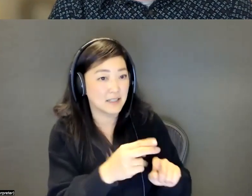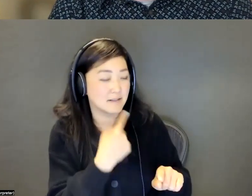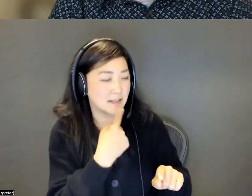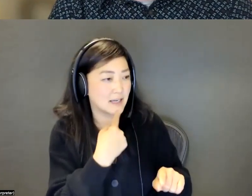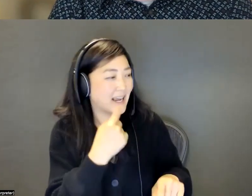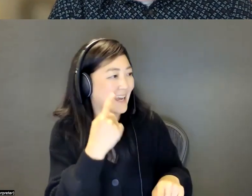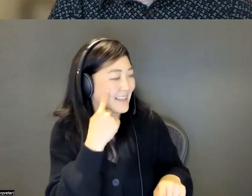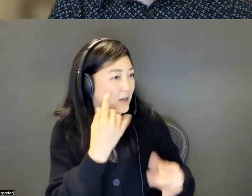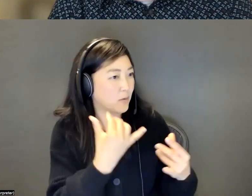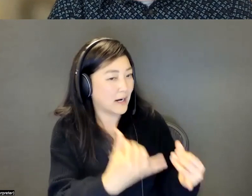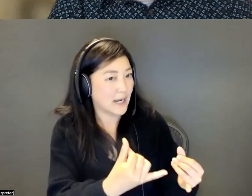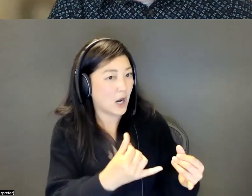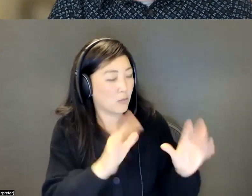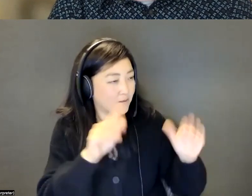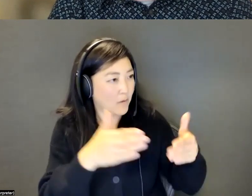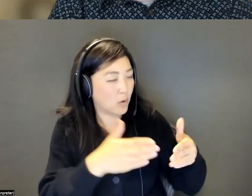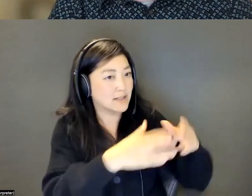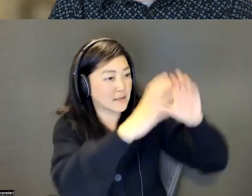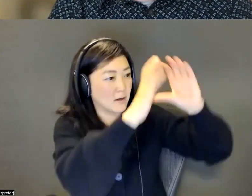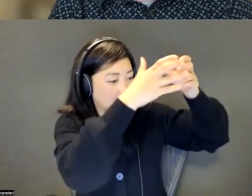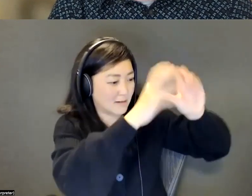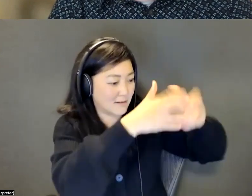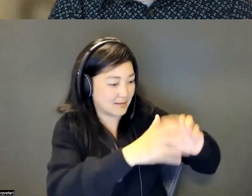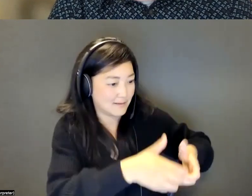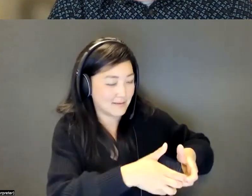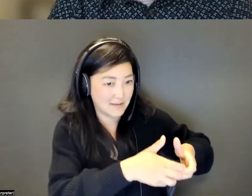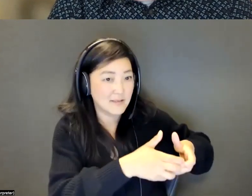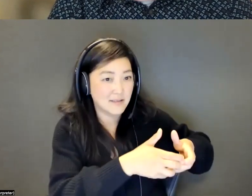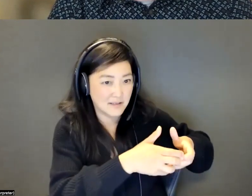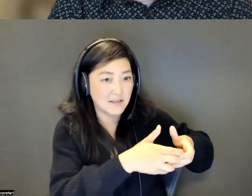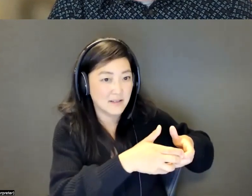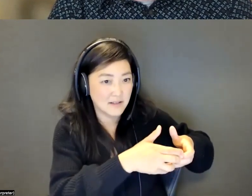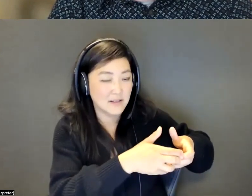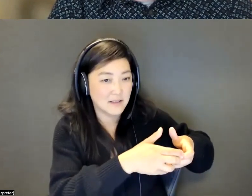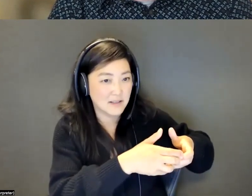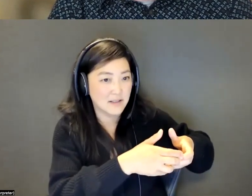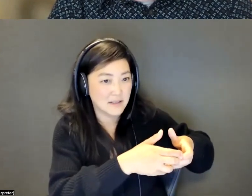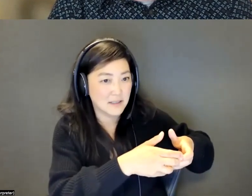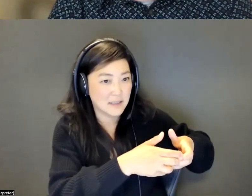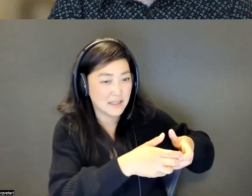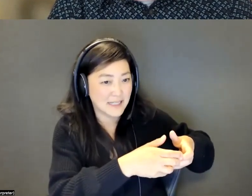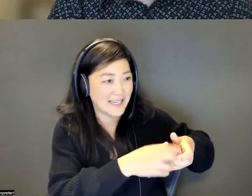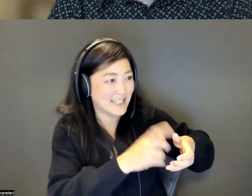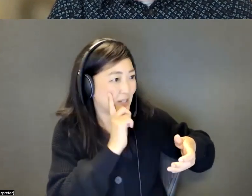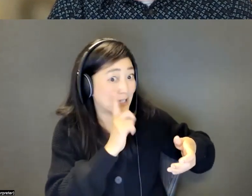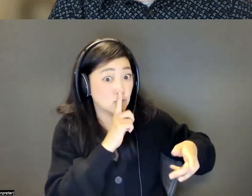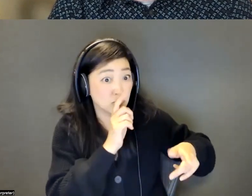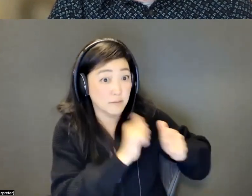tree, that element of it as physical, you know, think of it as physical bookshelves in a bookshop.